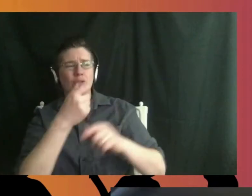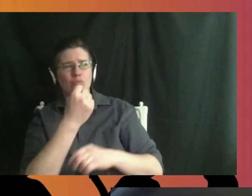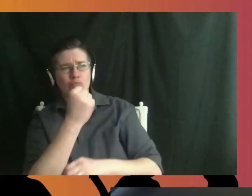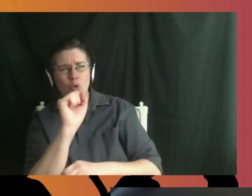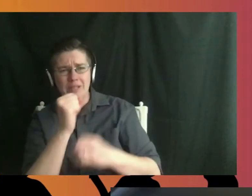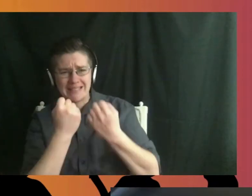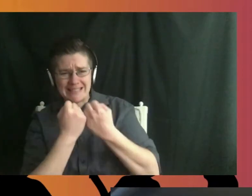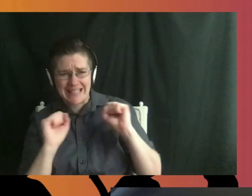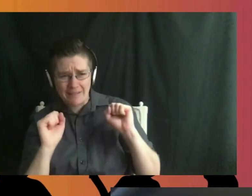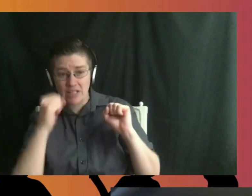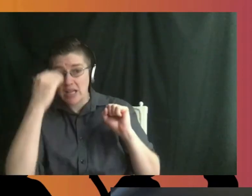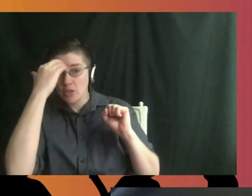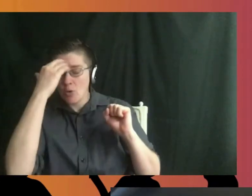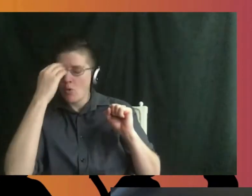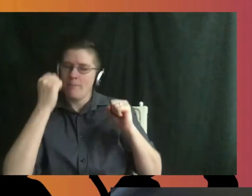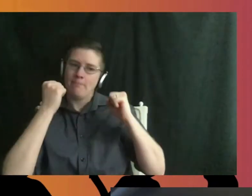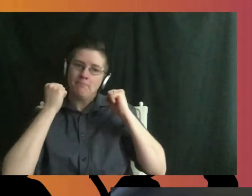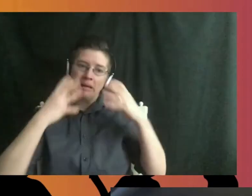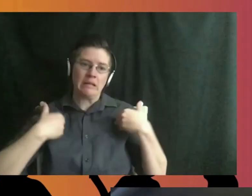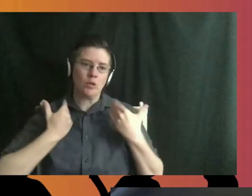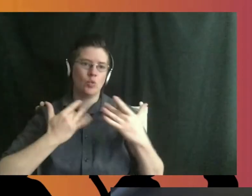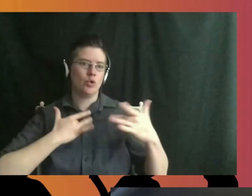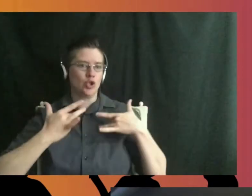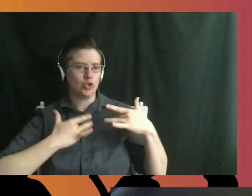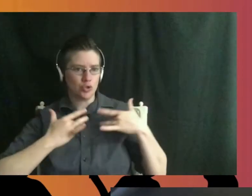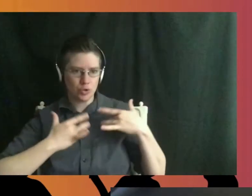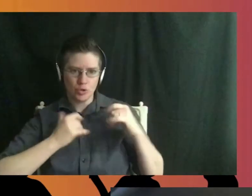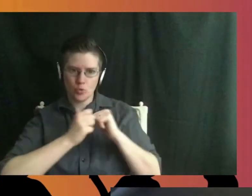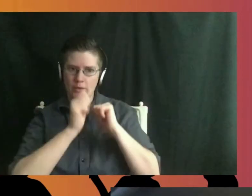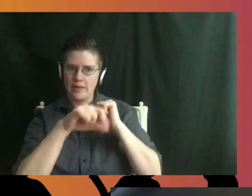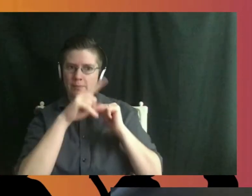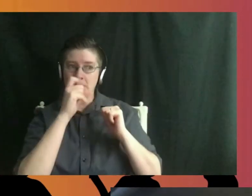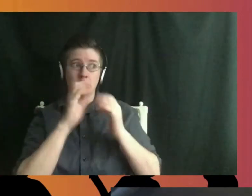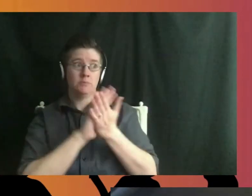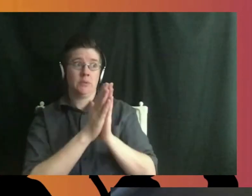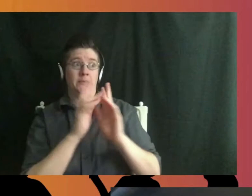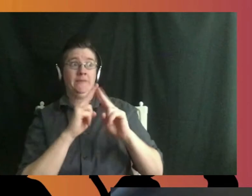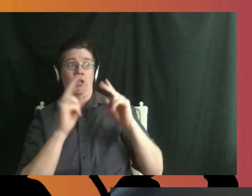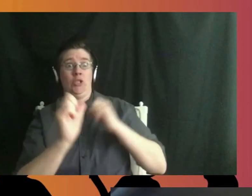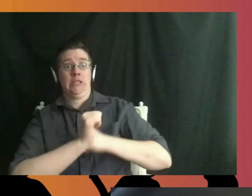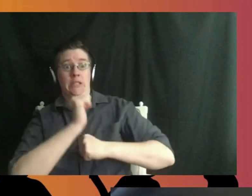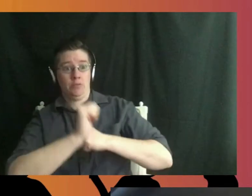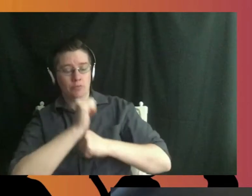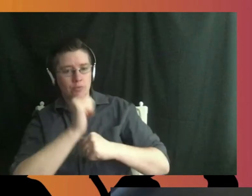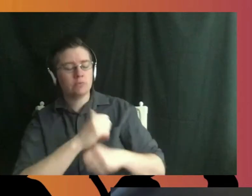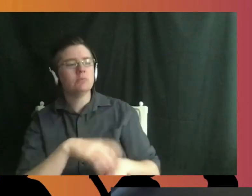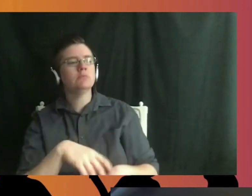for many youth because you know it gets very dangerous like i know i was personally tear gas